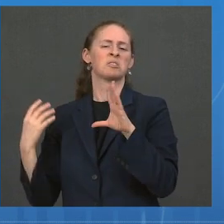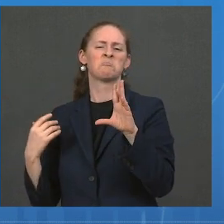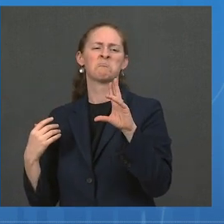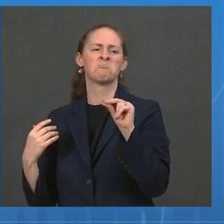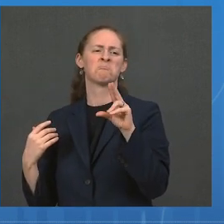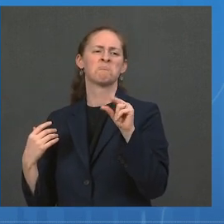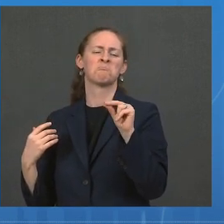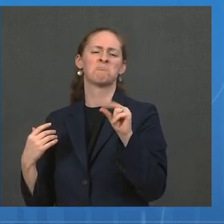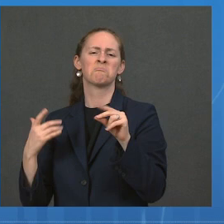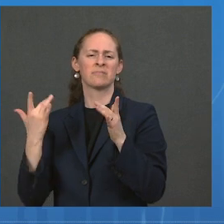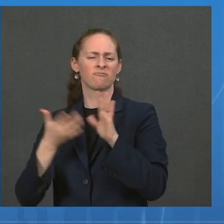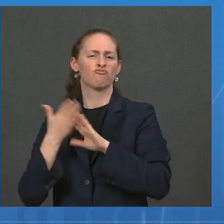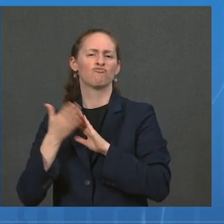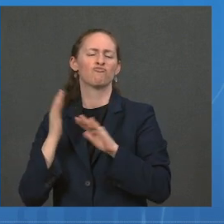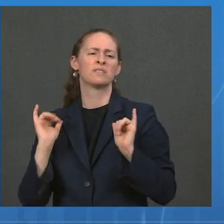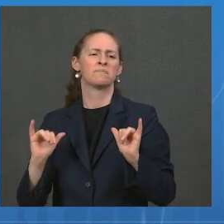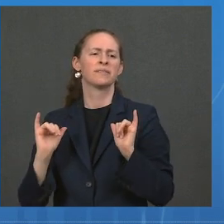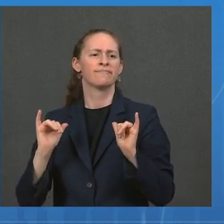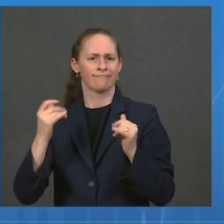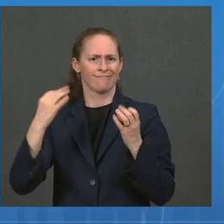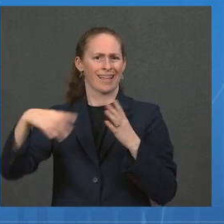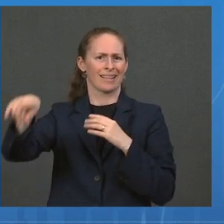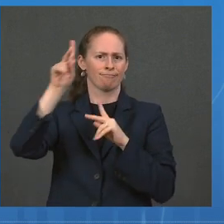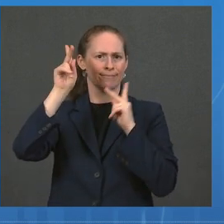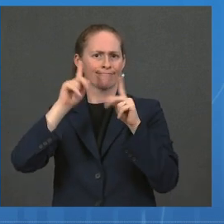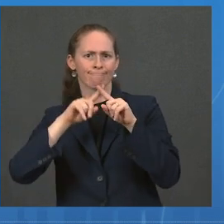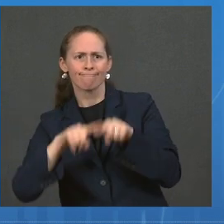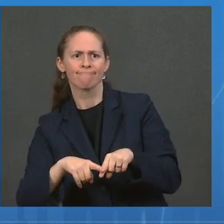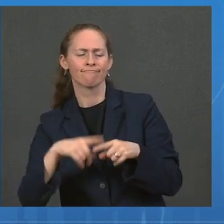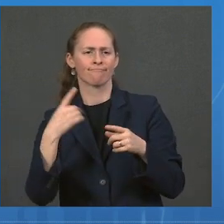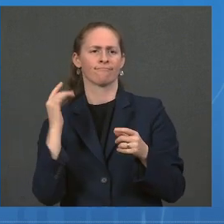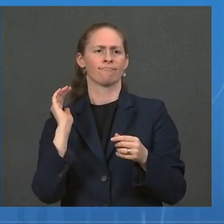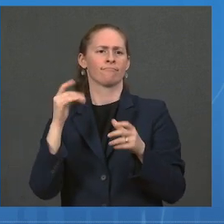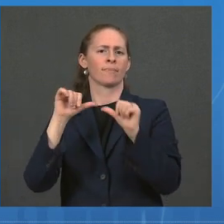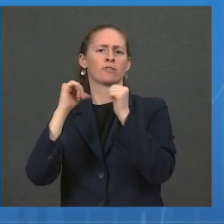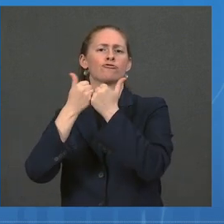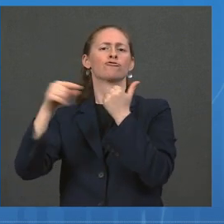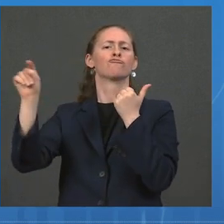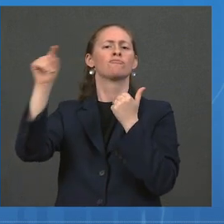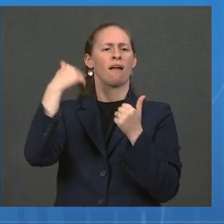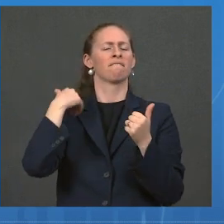that people depend on. Agencies have the flexibility necessary to enforce the mandate